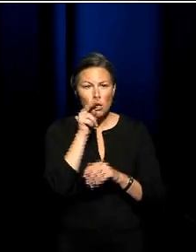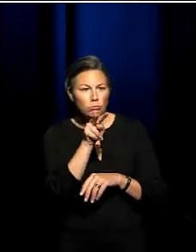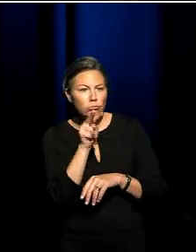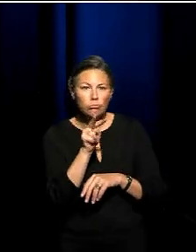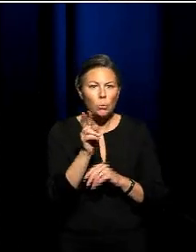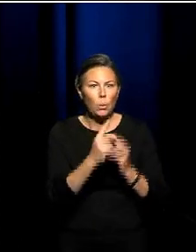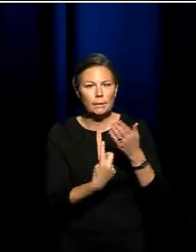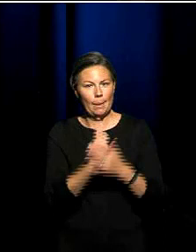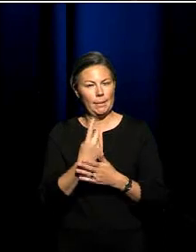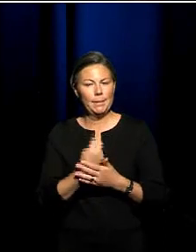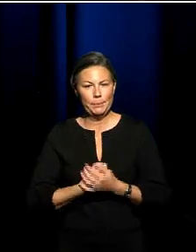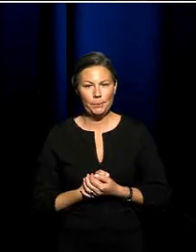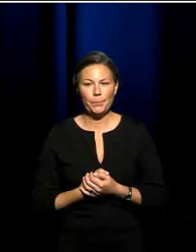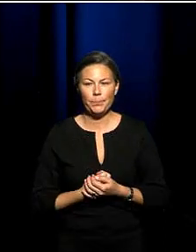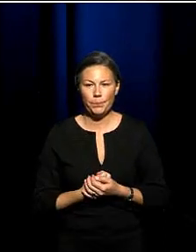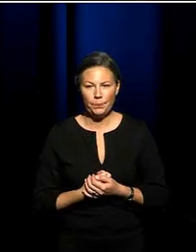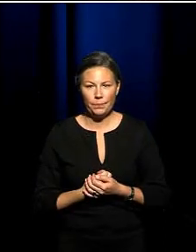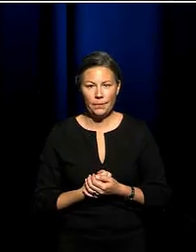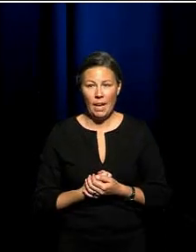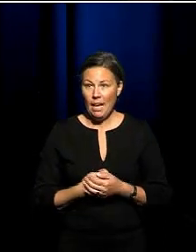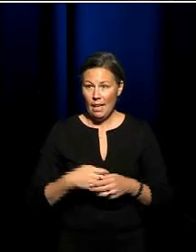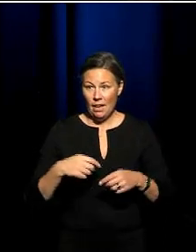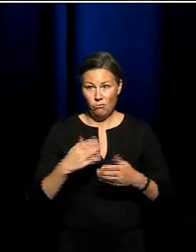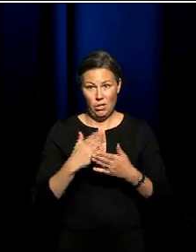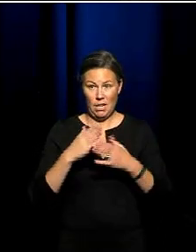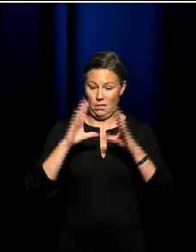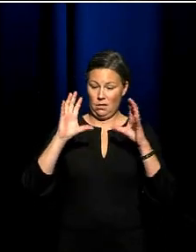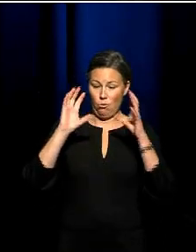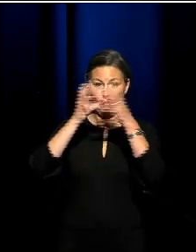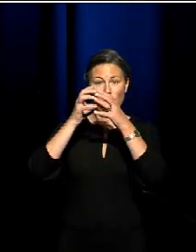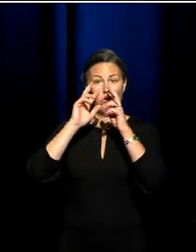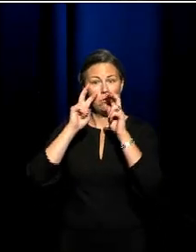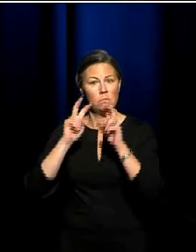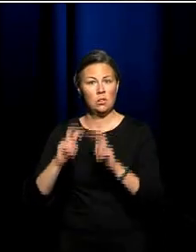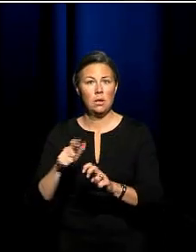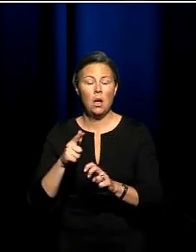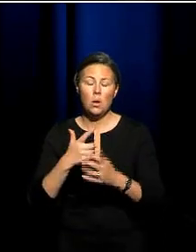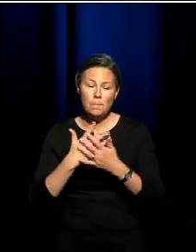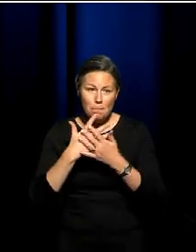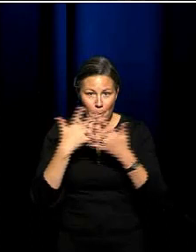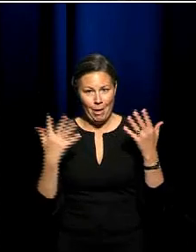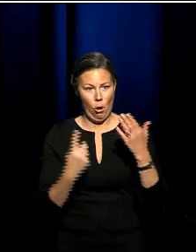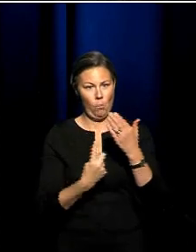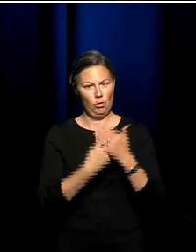provides an unprecedented opportunity on a national scale to shine a light on the